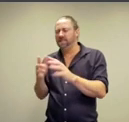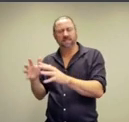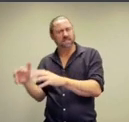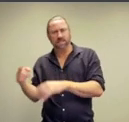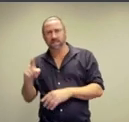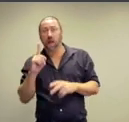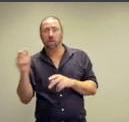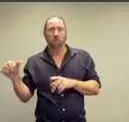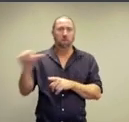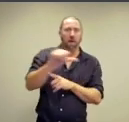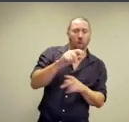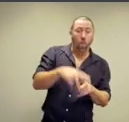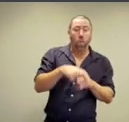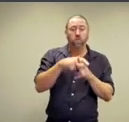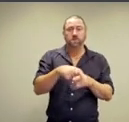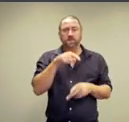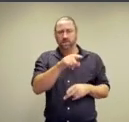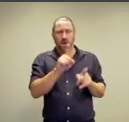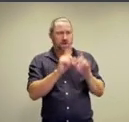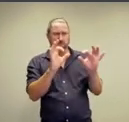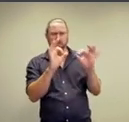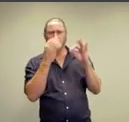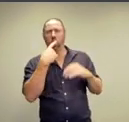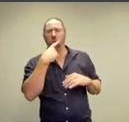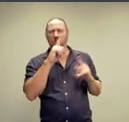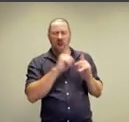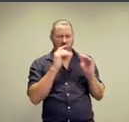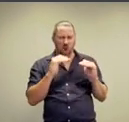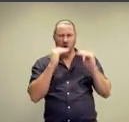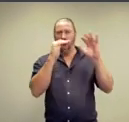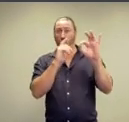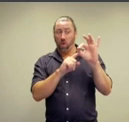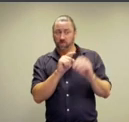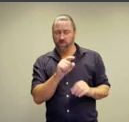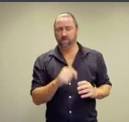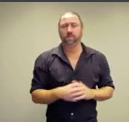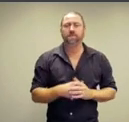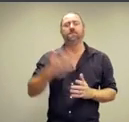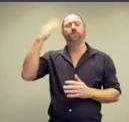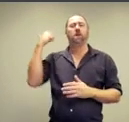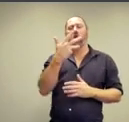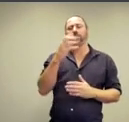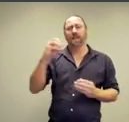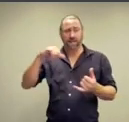and that horse hide these days is kind of viewed as like a special order